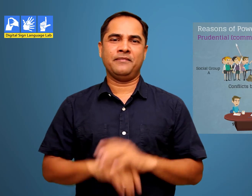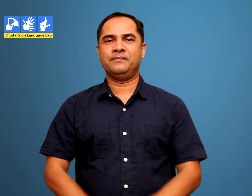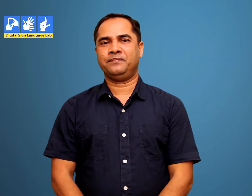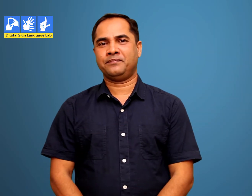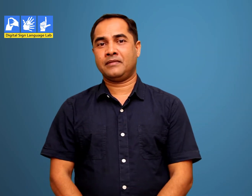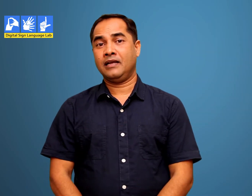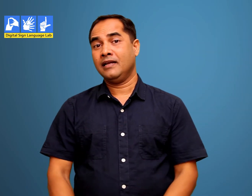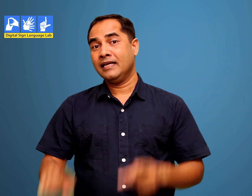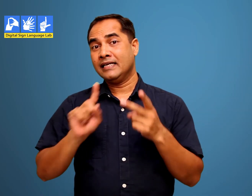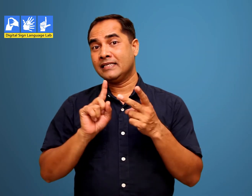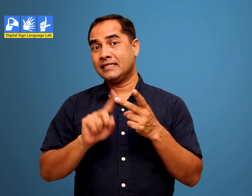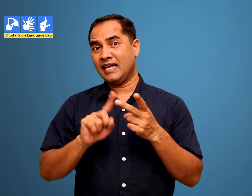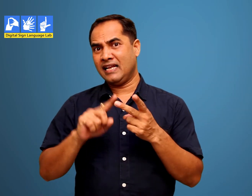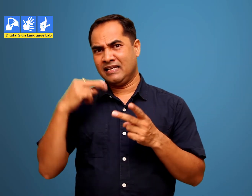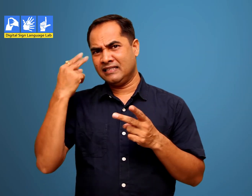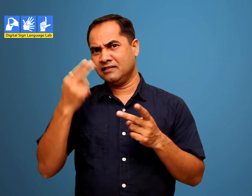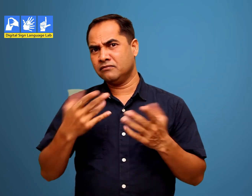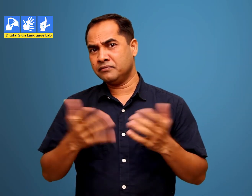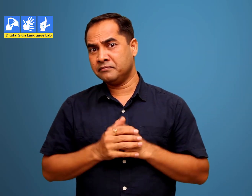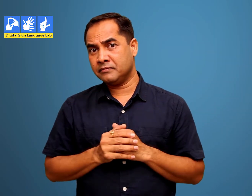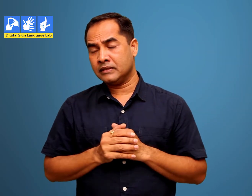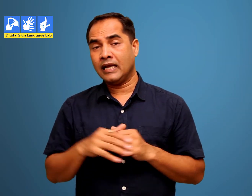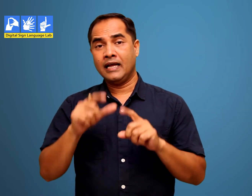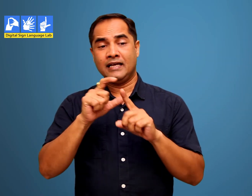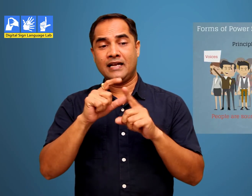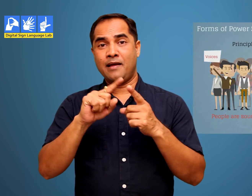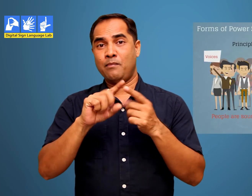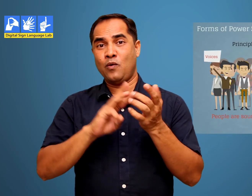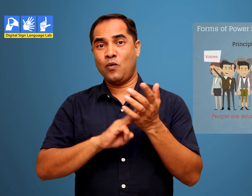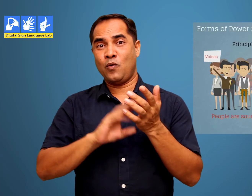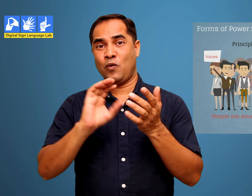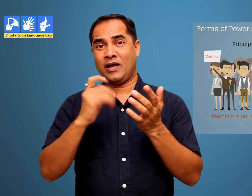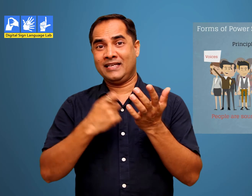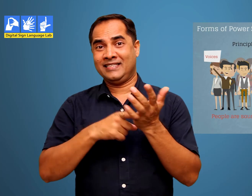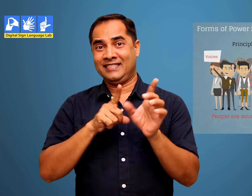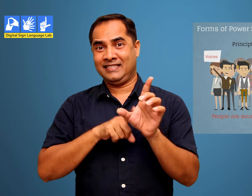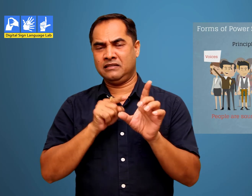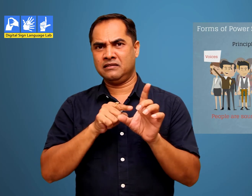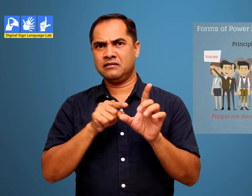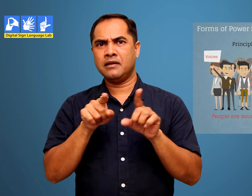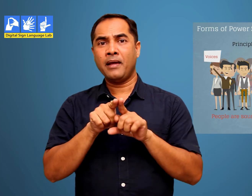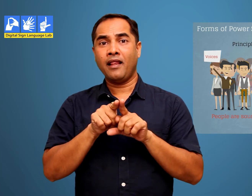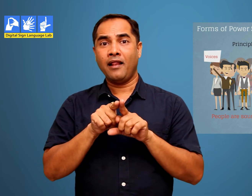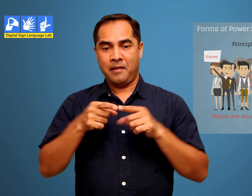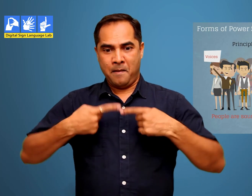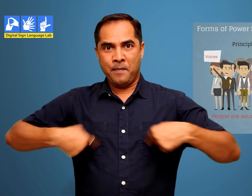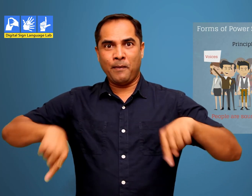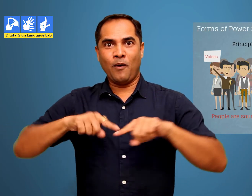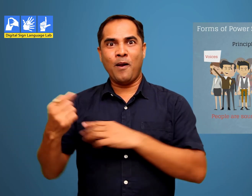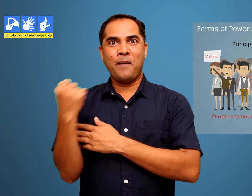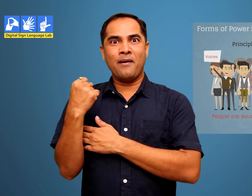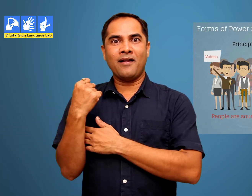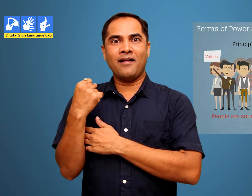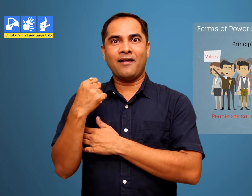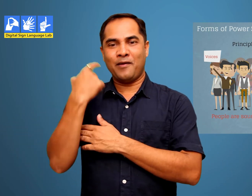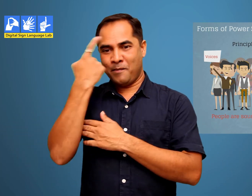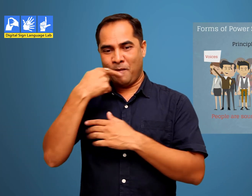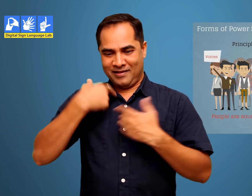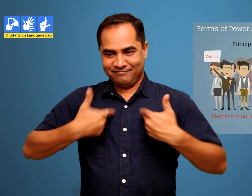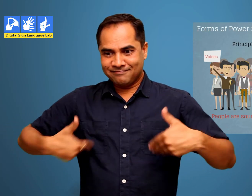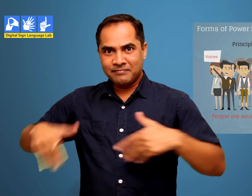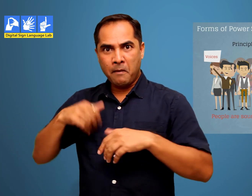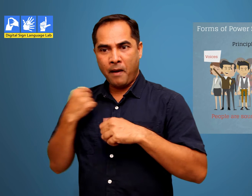reason. A true democracy is one in which people participate in the government